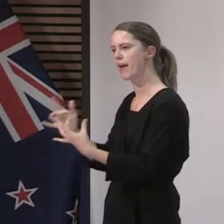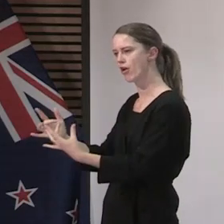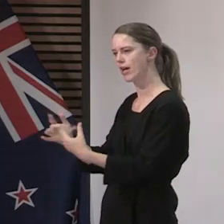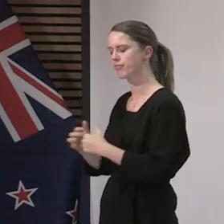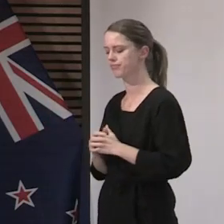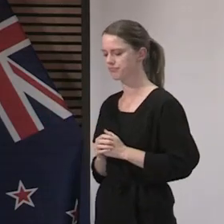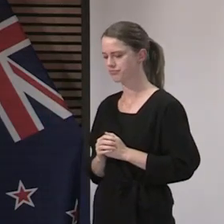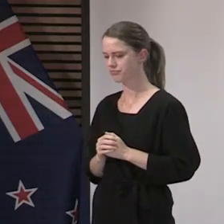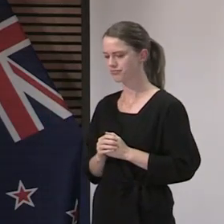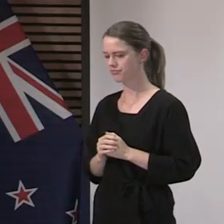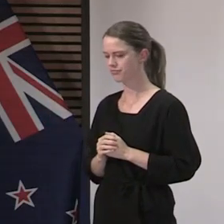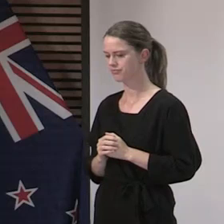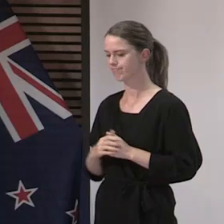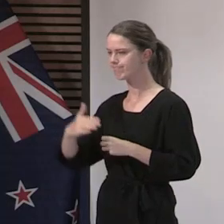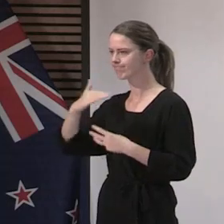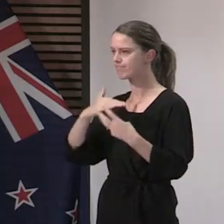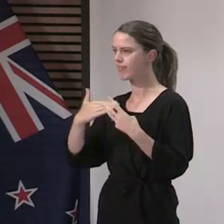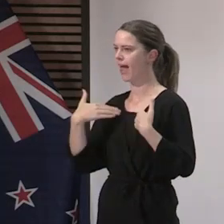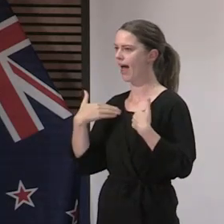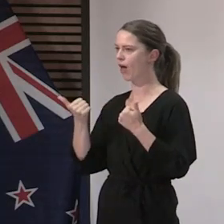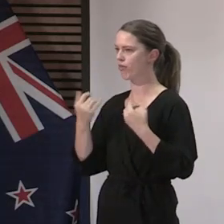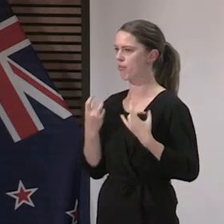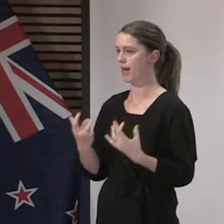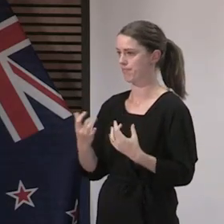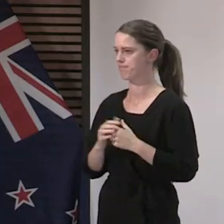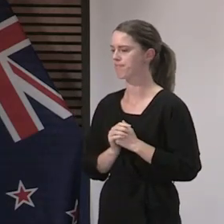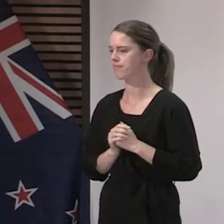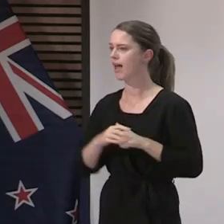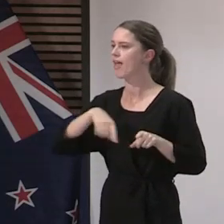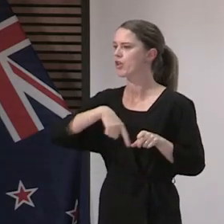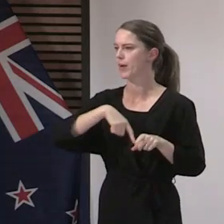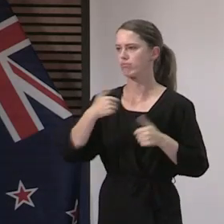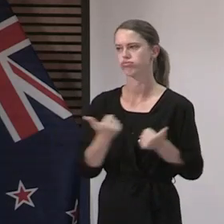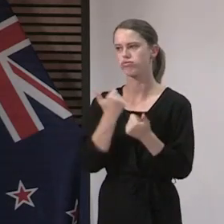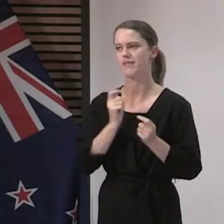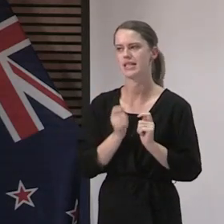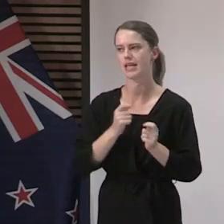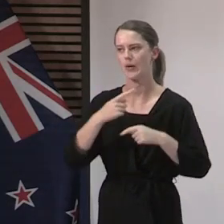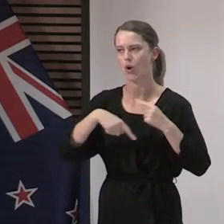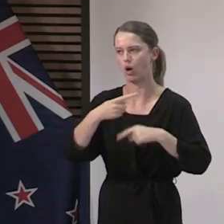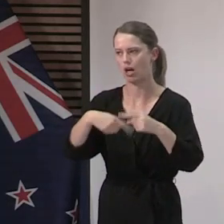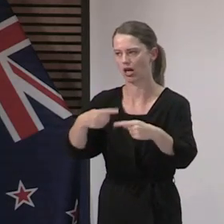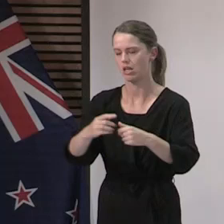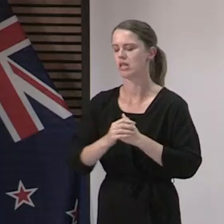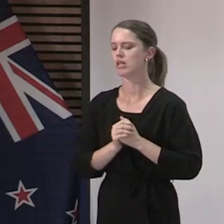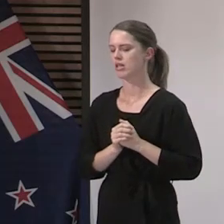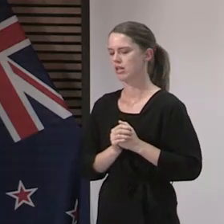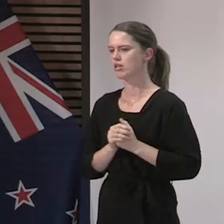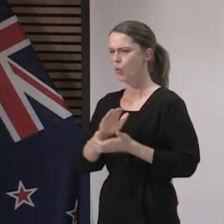will continue to work alongside the education sector